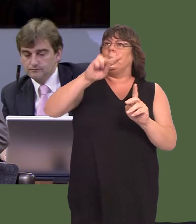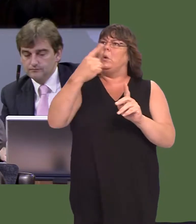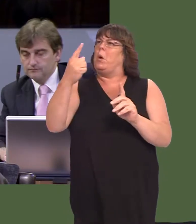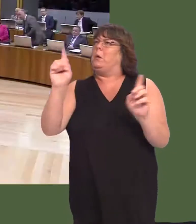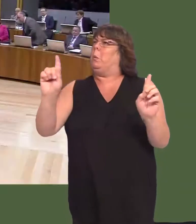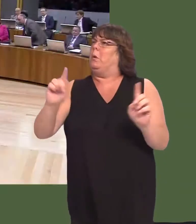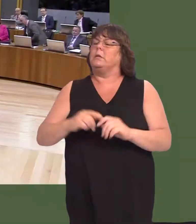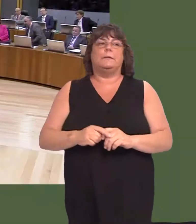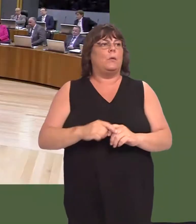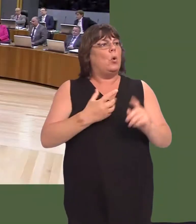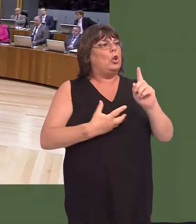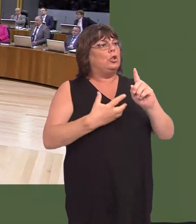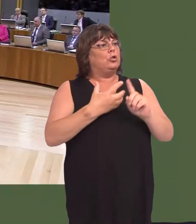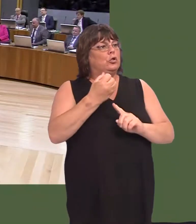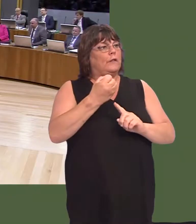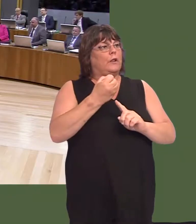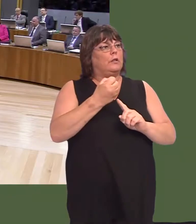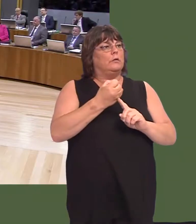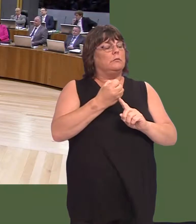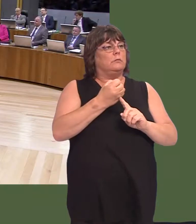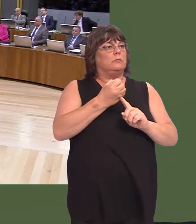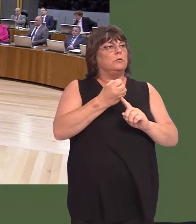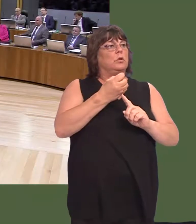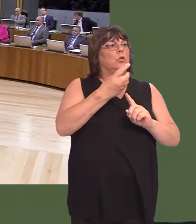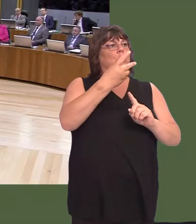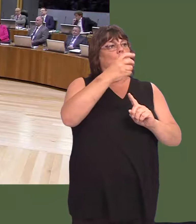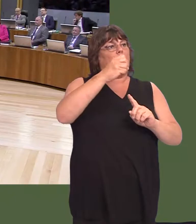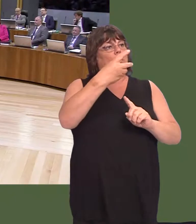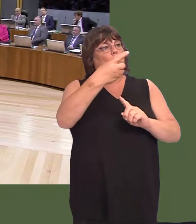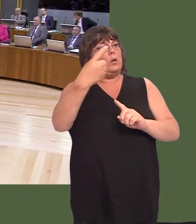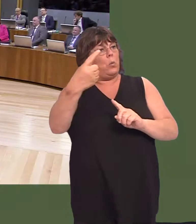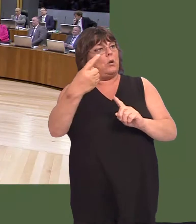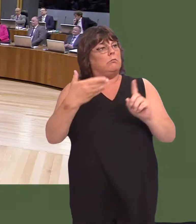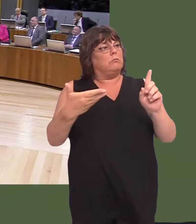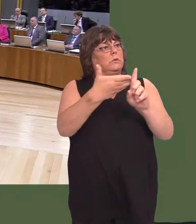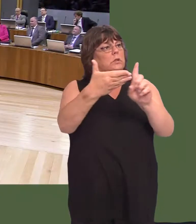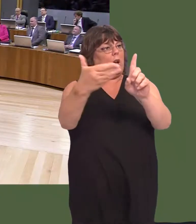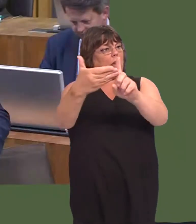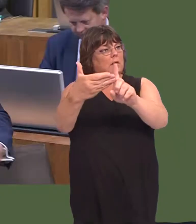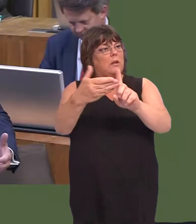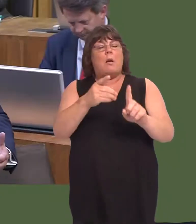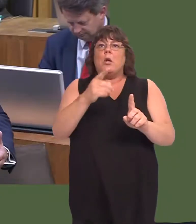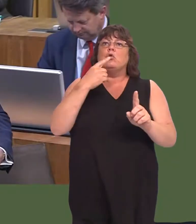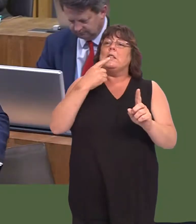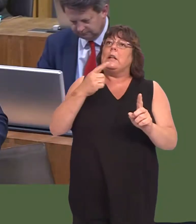Carwyn Jones: Achieving 500 in 2021 remains the Welsh Governmentís target. The Cabinet Secretary was correct in the sense that she didnít set the target, because she